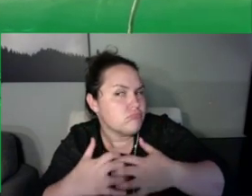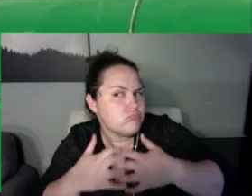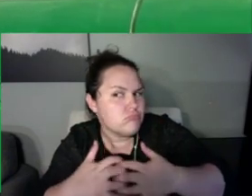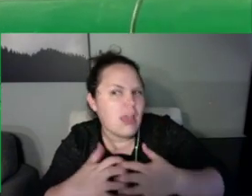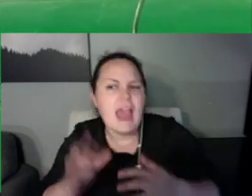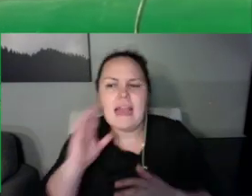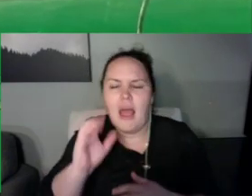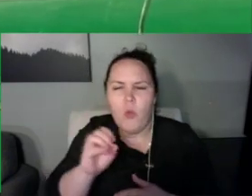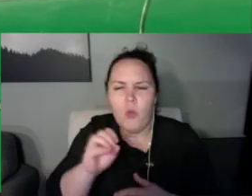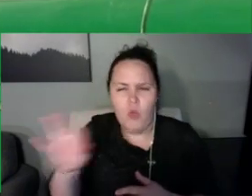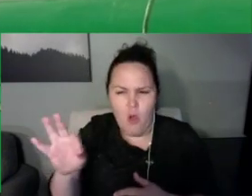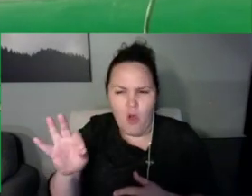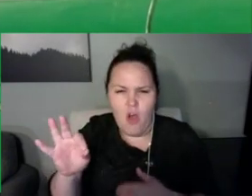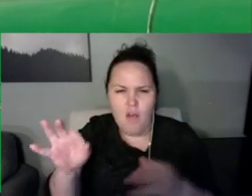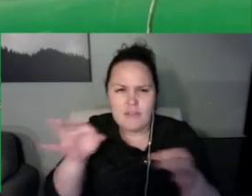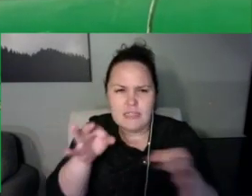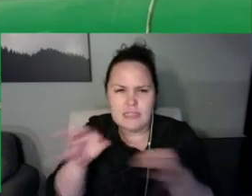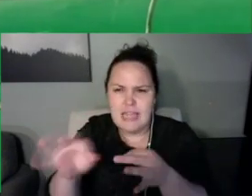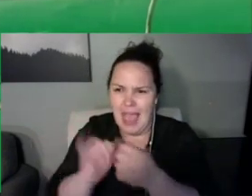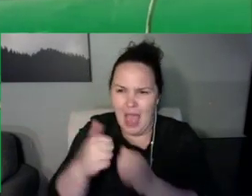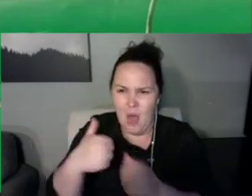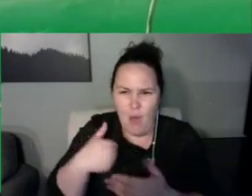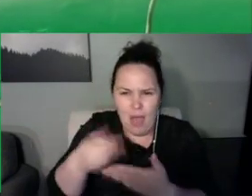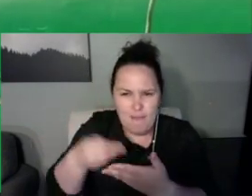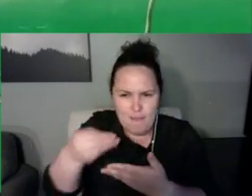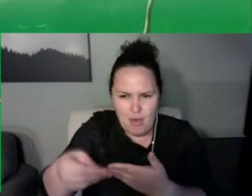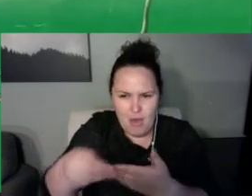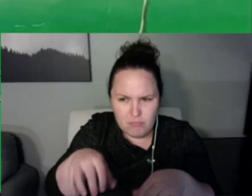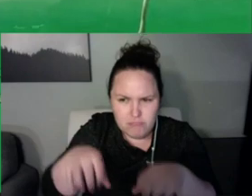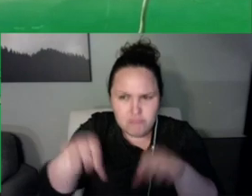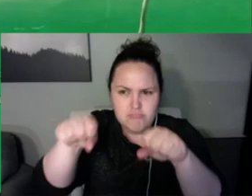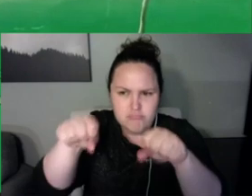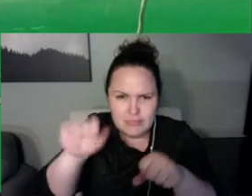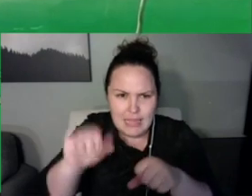And then I will shut it off so I can talk a little bit more about how I acquired it